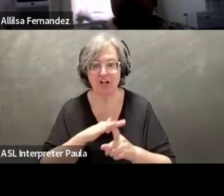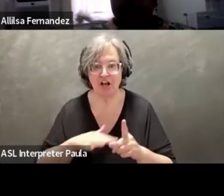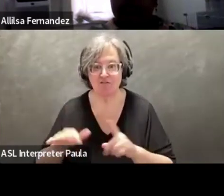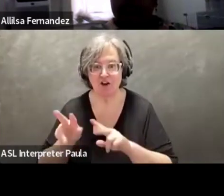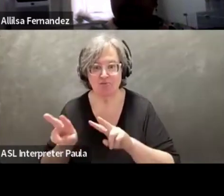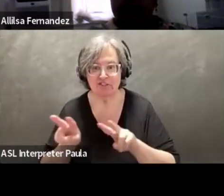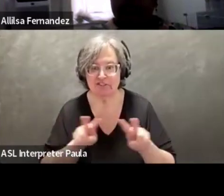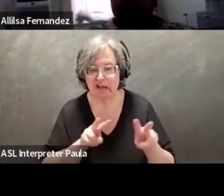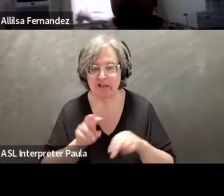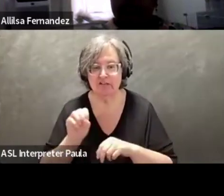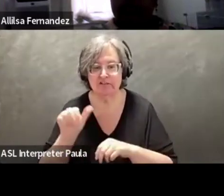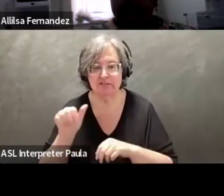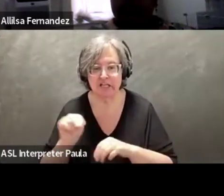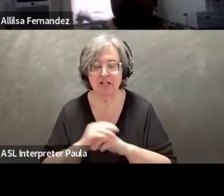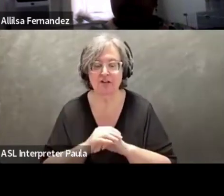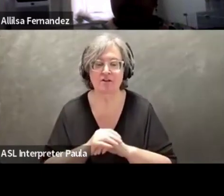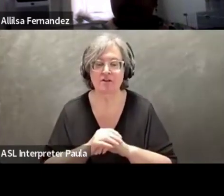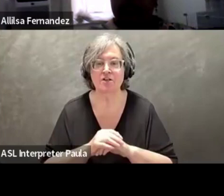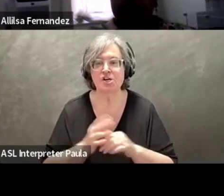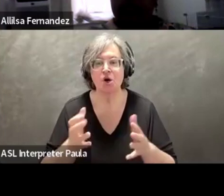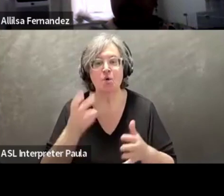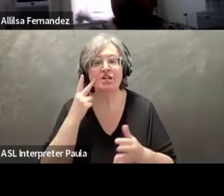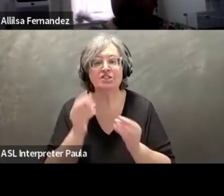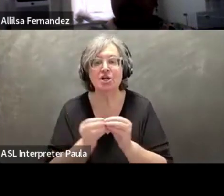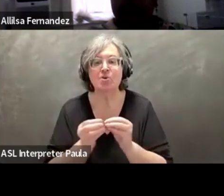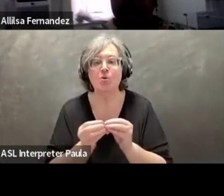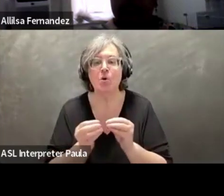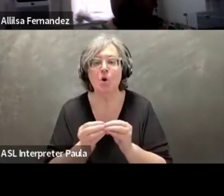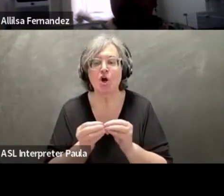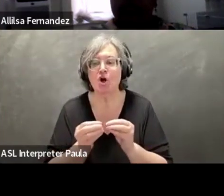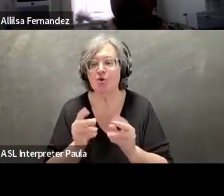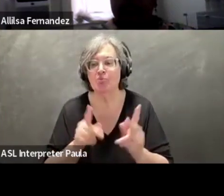well, too, is wanting to see more people with disabilities